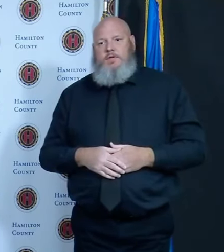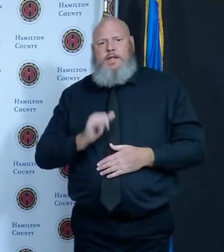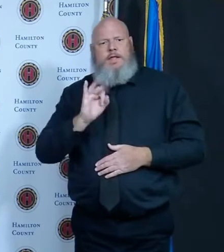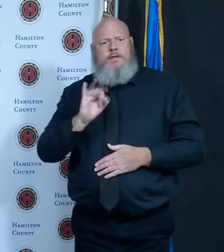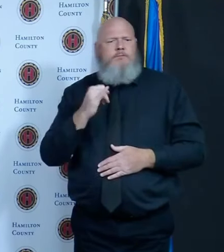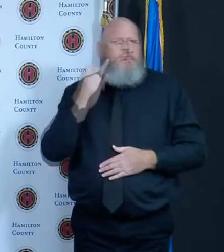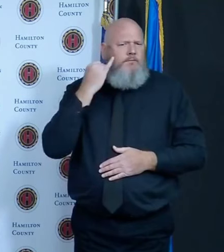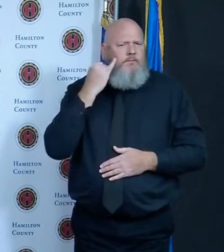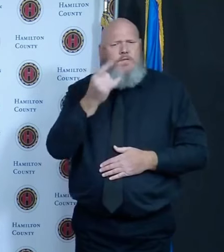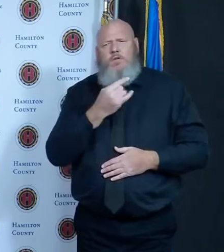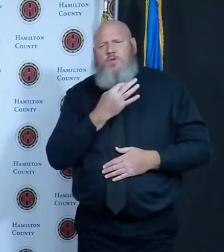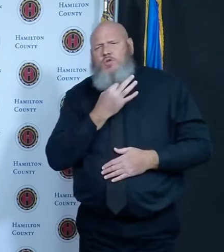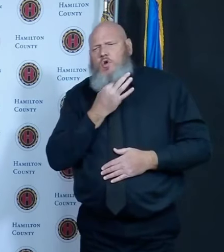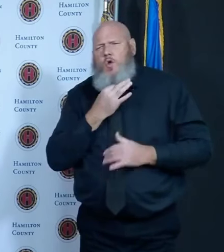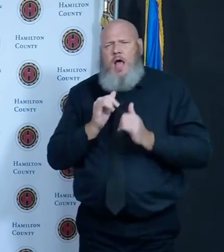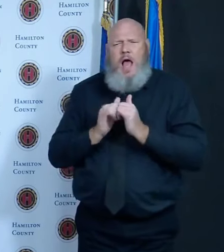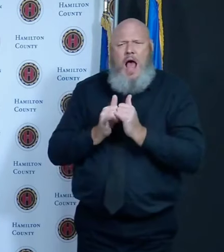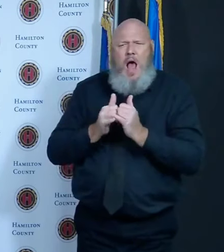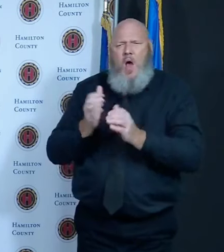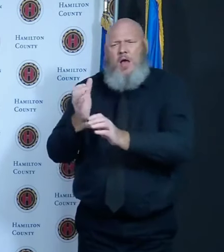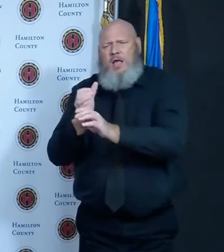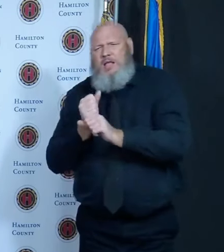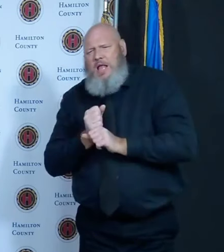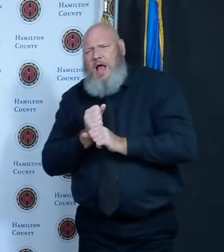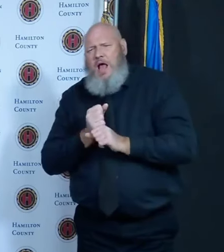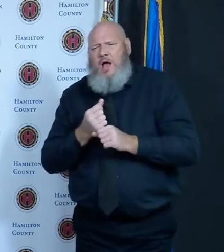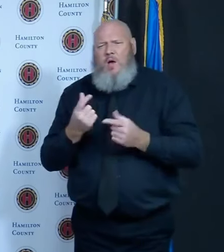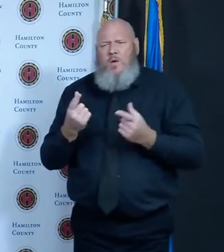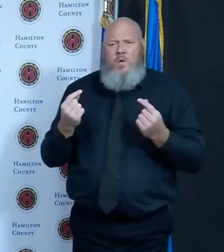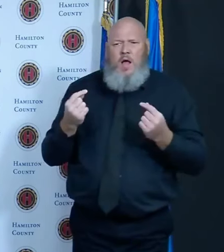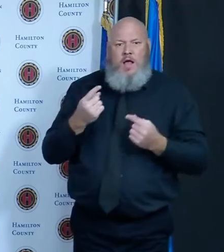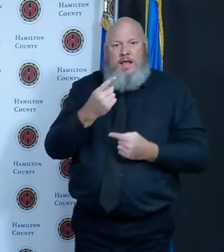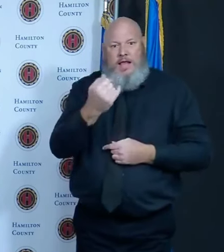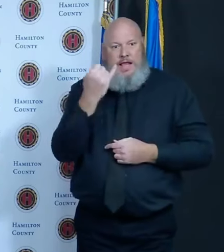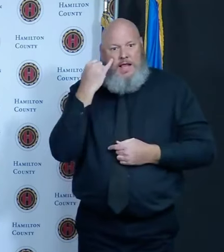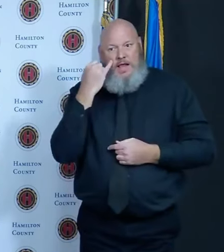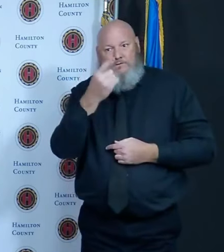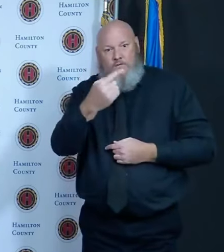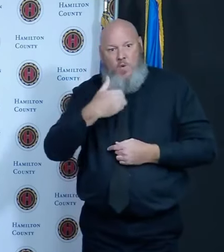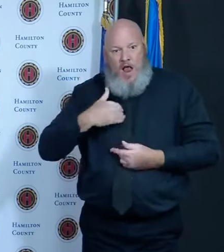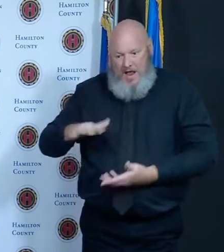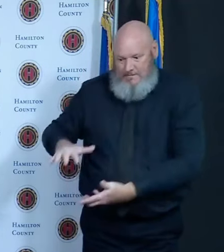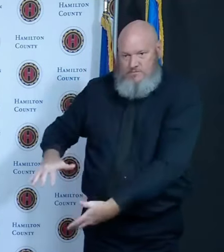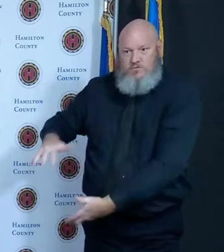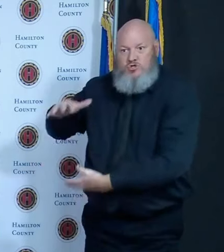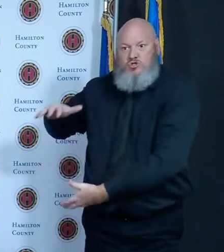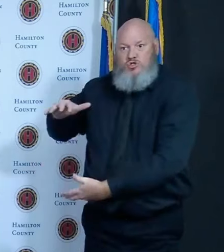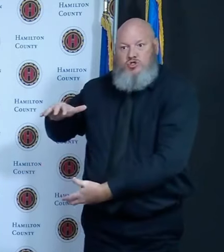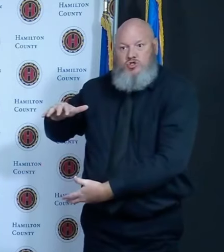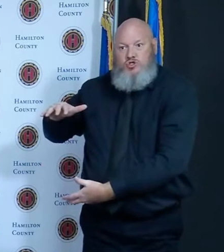extra masks making homemade masks or extra sanitizer how do I contribute I've